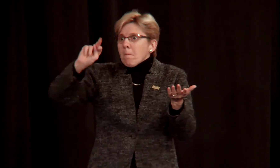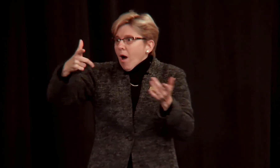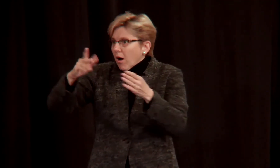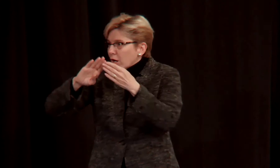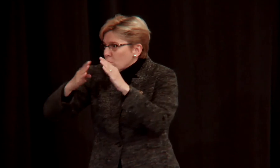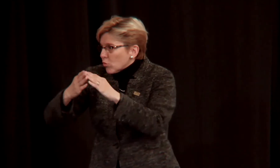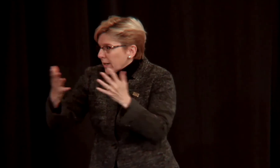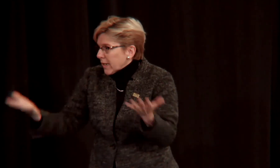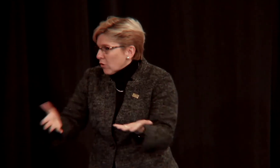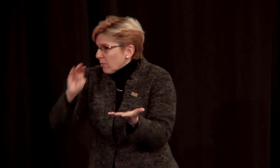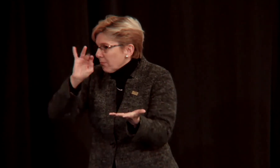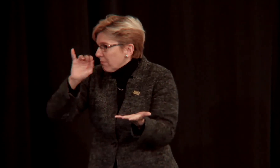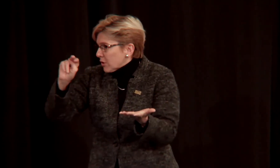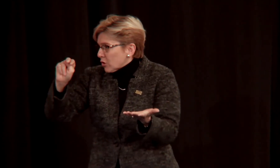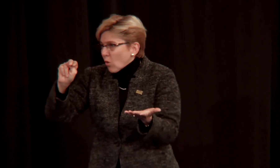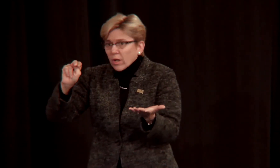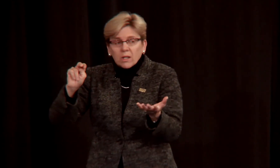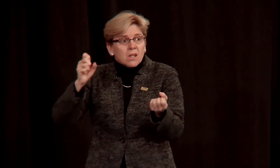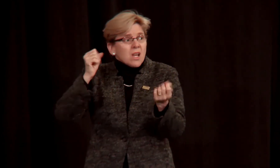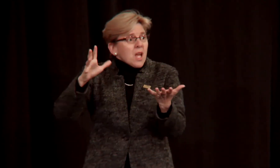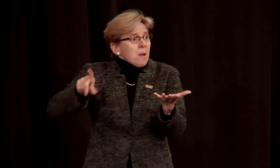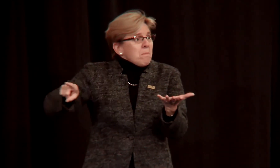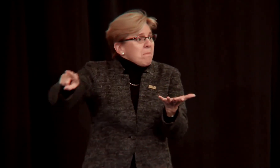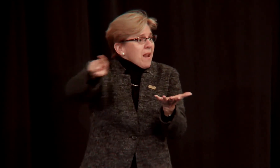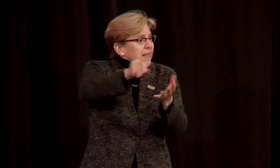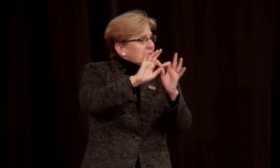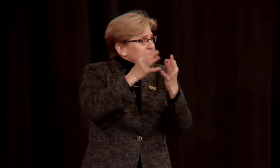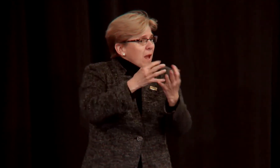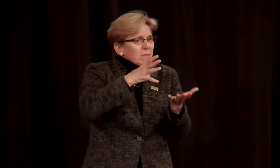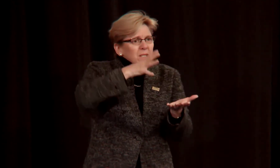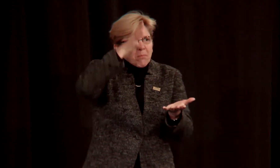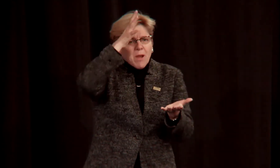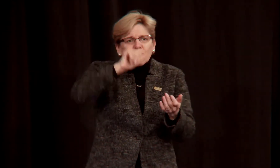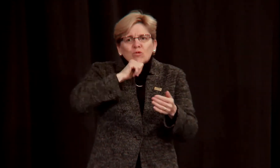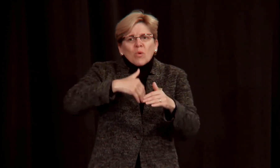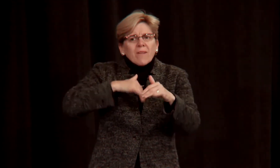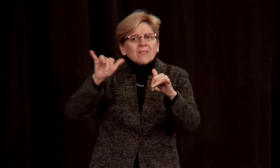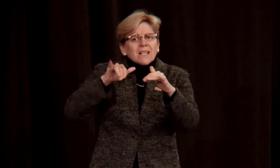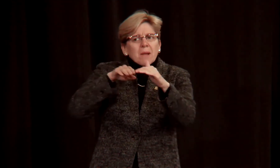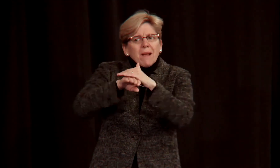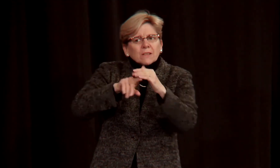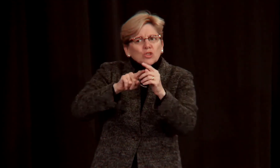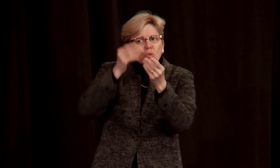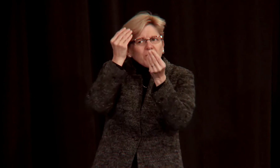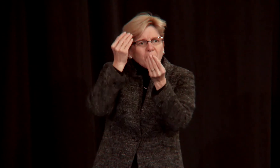Latino community, Hmong community but those parents do not have the same level